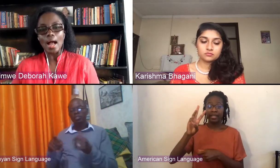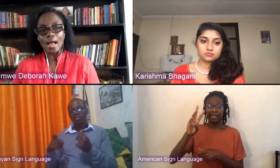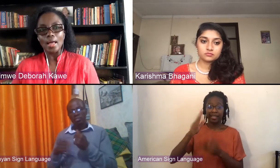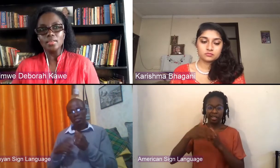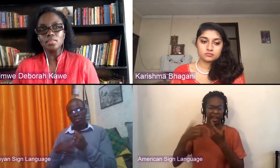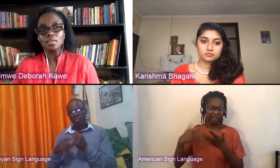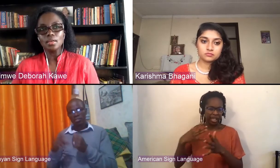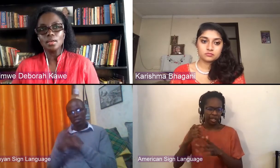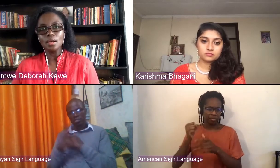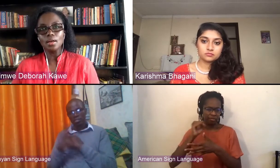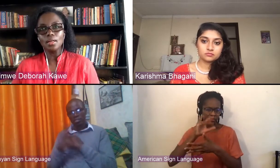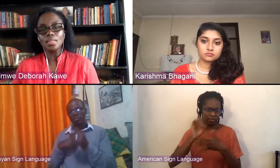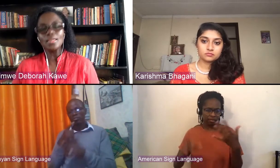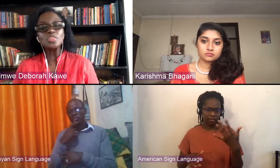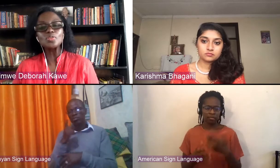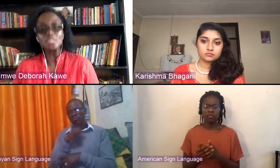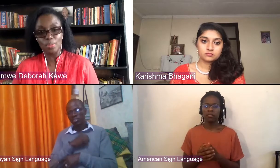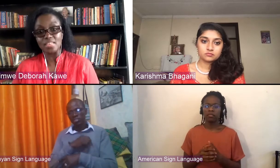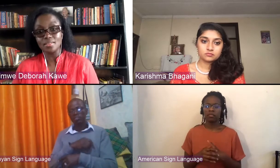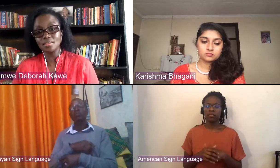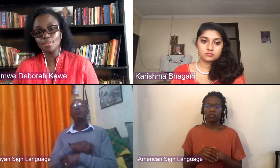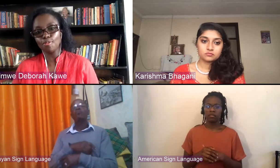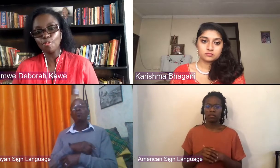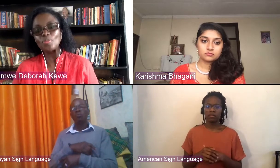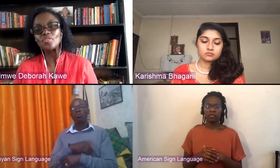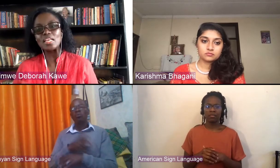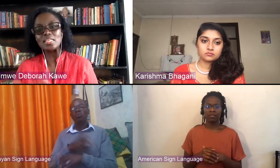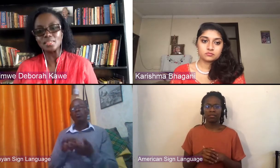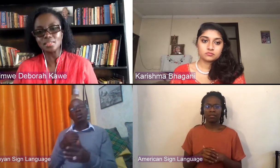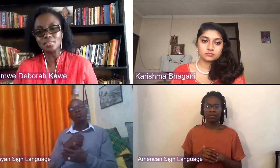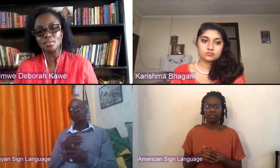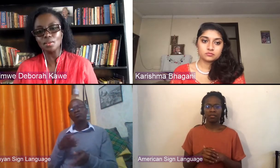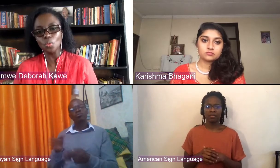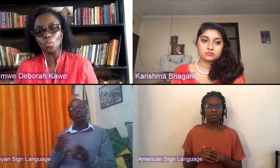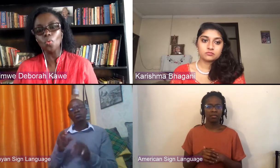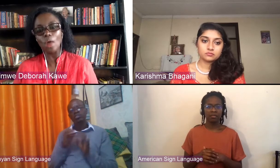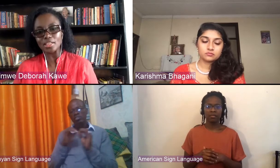and there was no space for this works to be seen